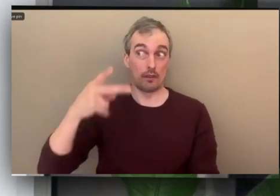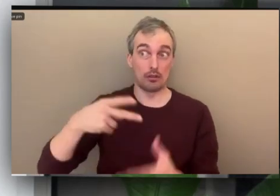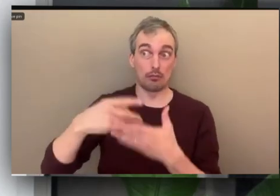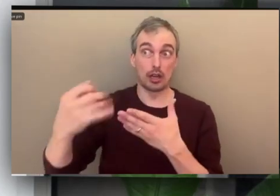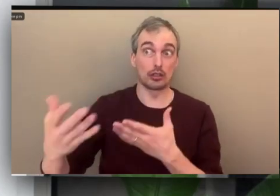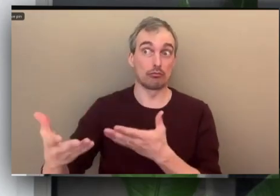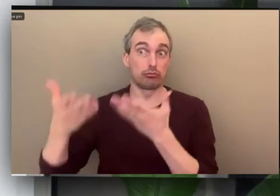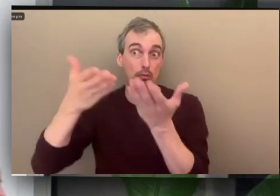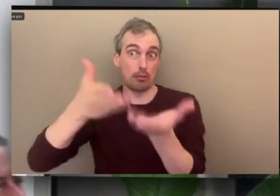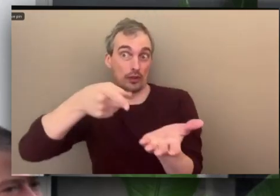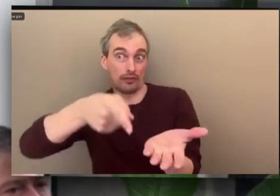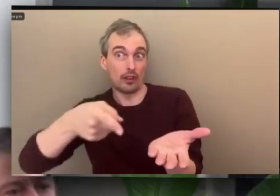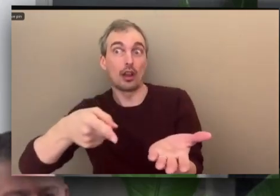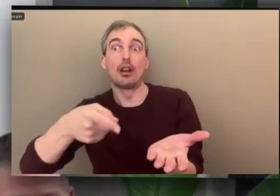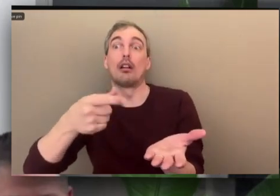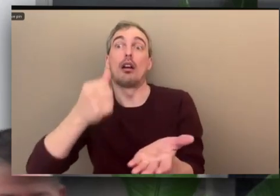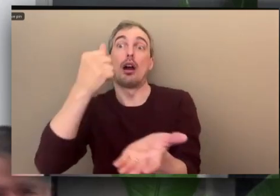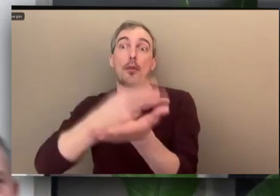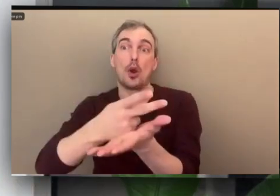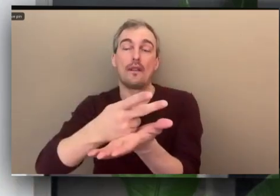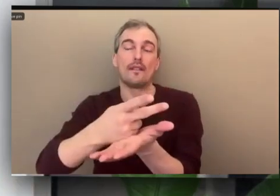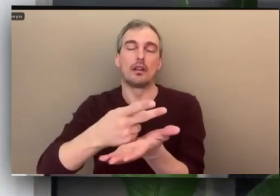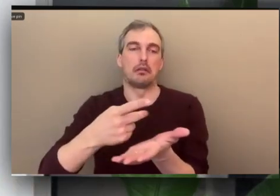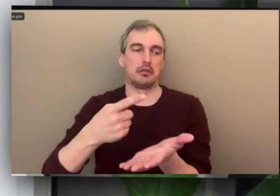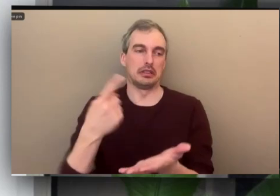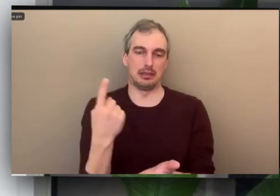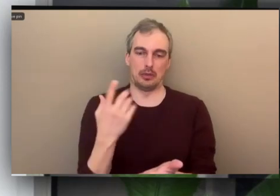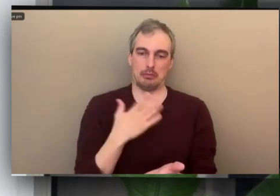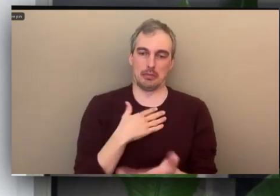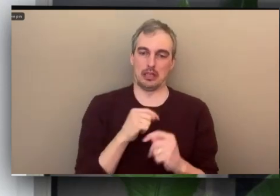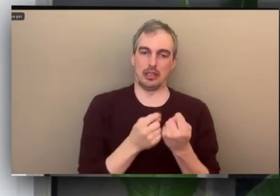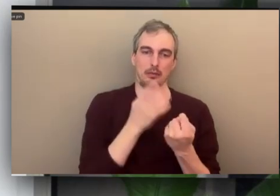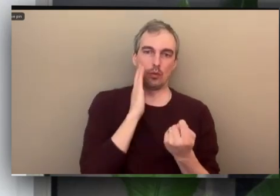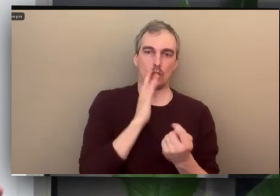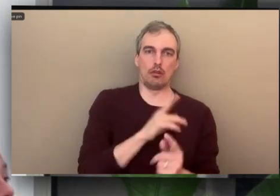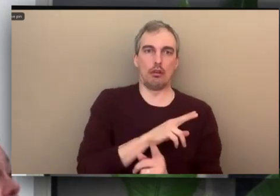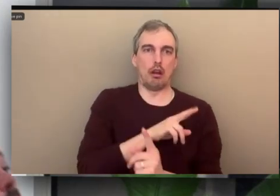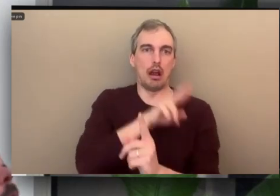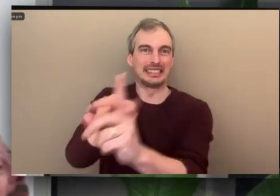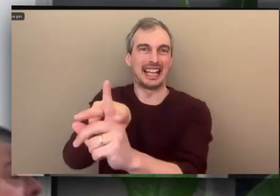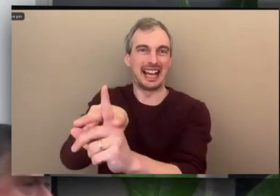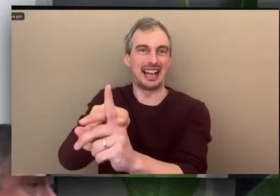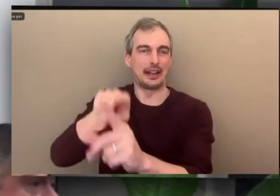That's really, really important, if you're talking about a whole shift left mentality and you're looking at being proactive.